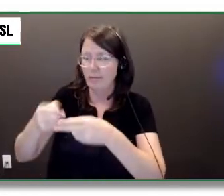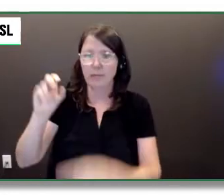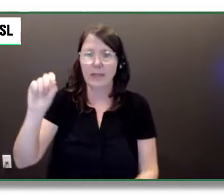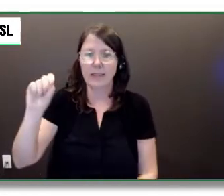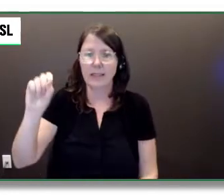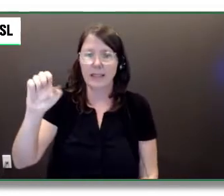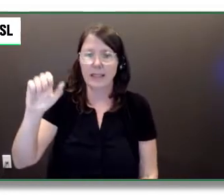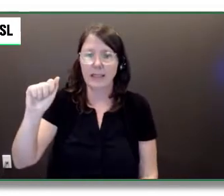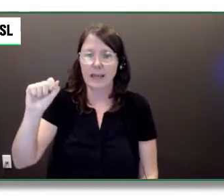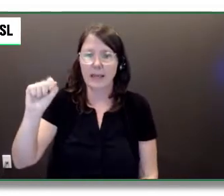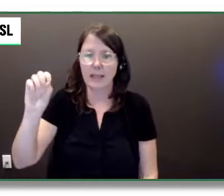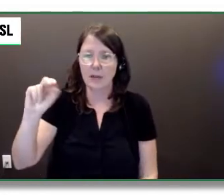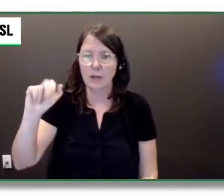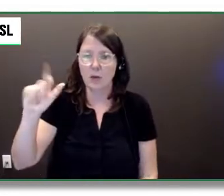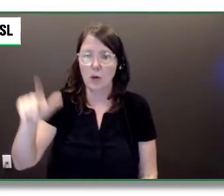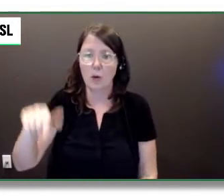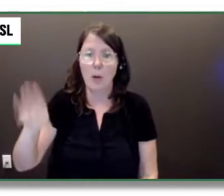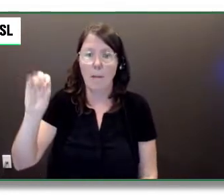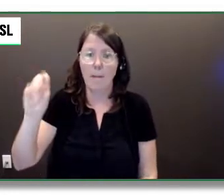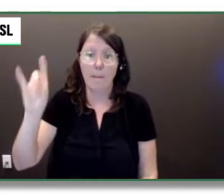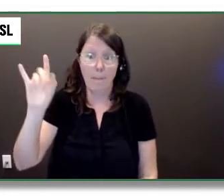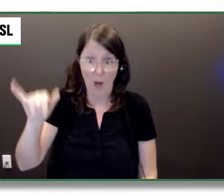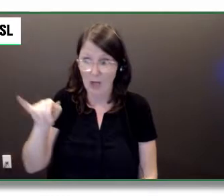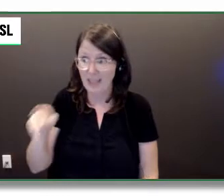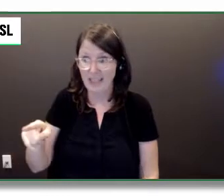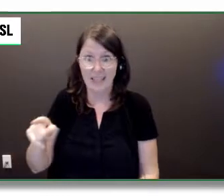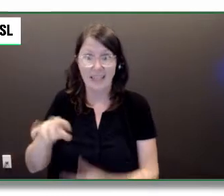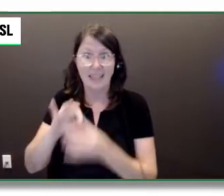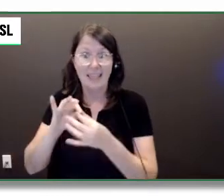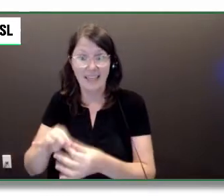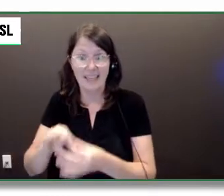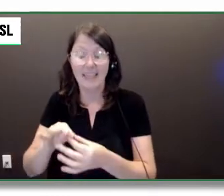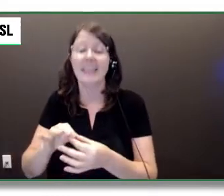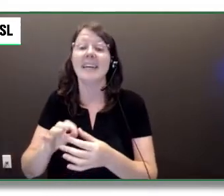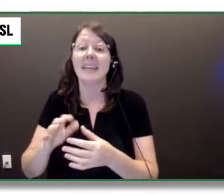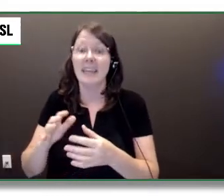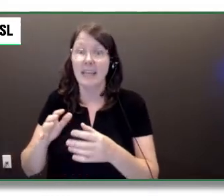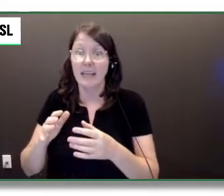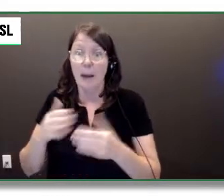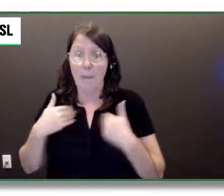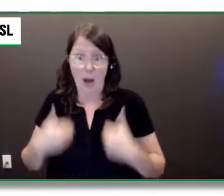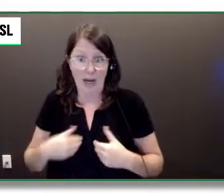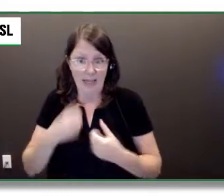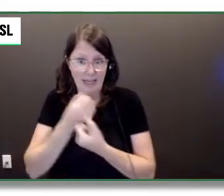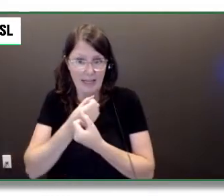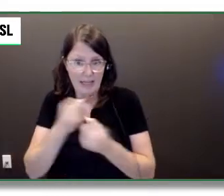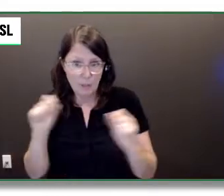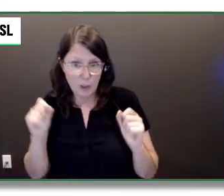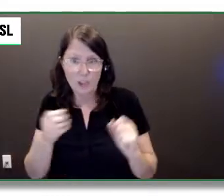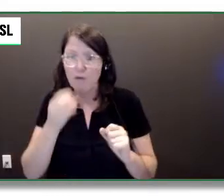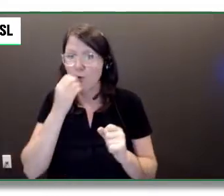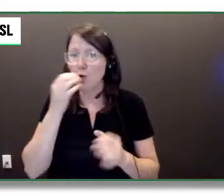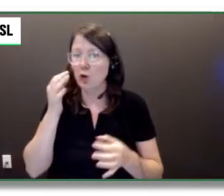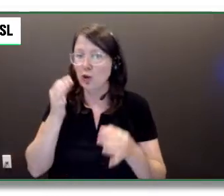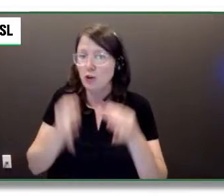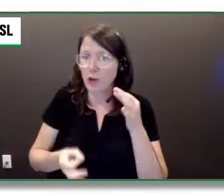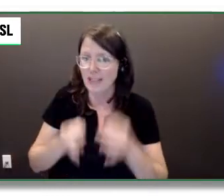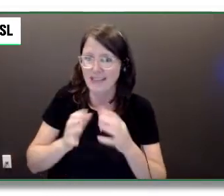intersection of disability justice, nature connection, body liberation, and food justice and more information about me can be